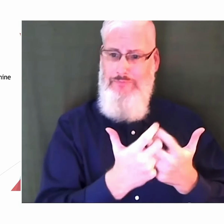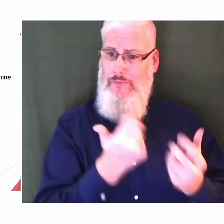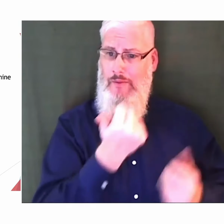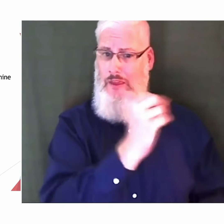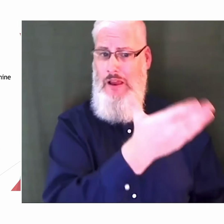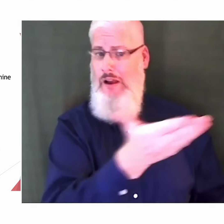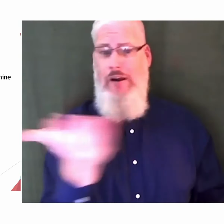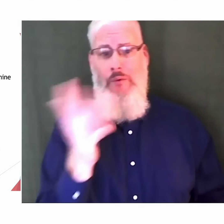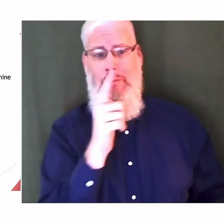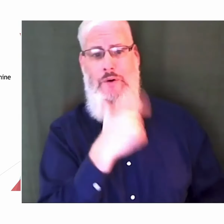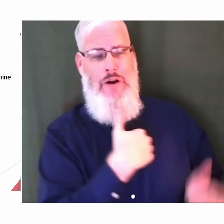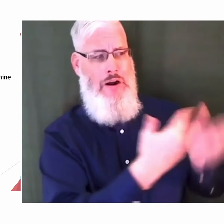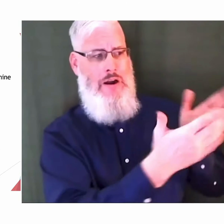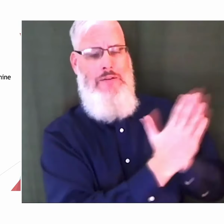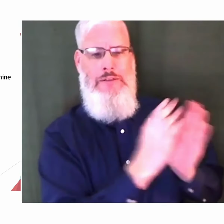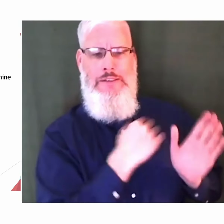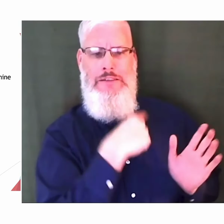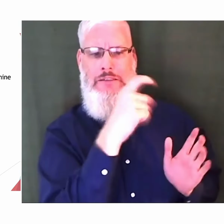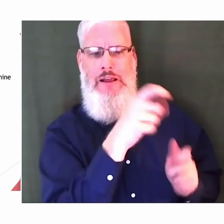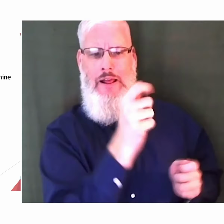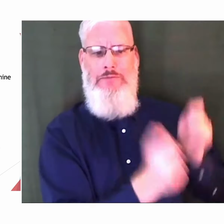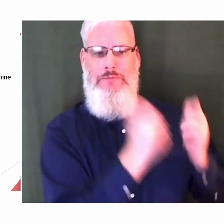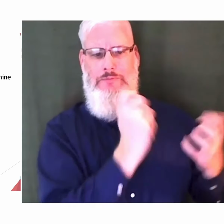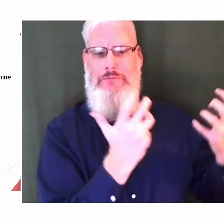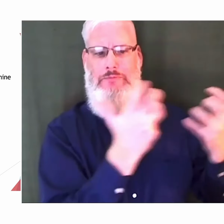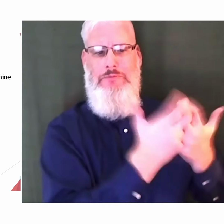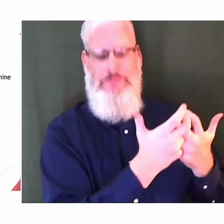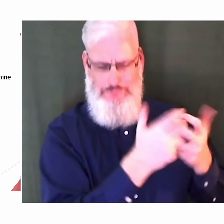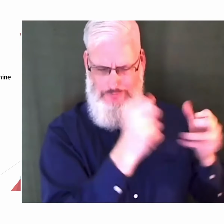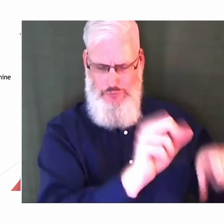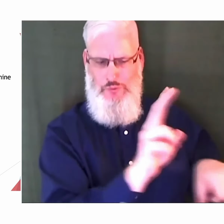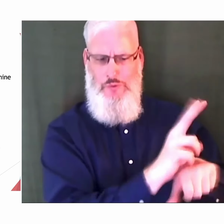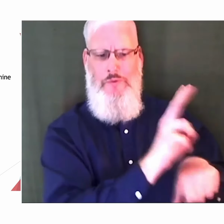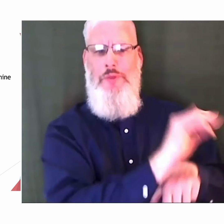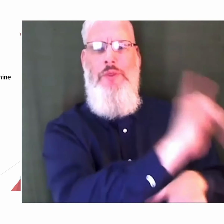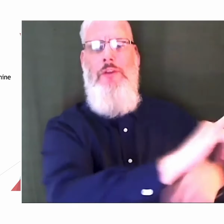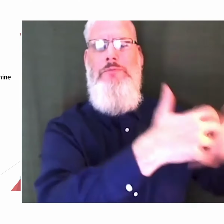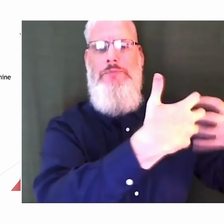to every voter and any voter has the right to use the machine.